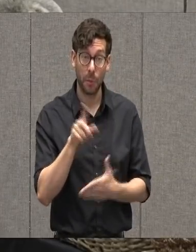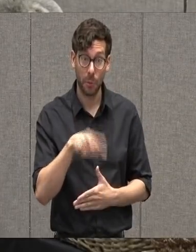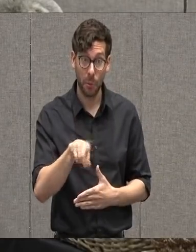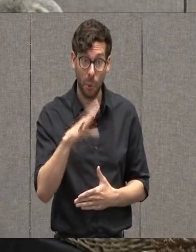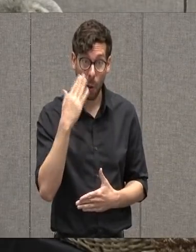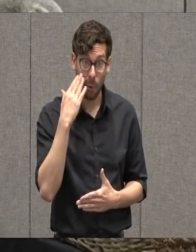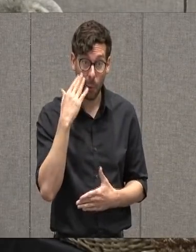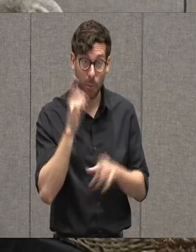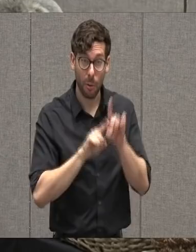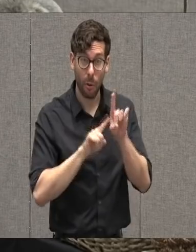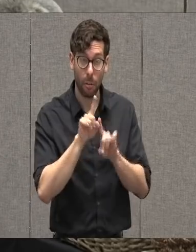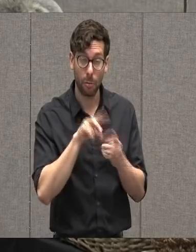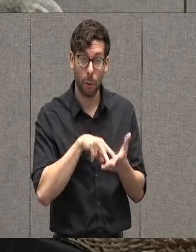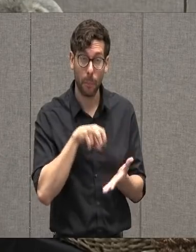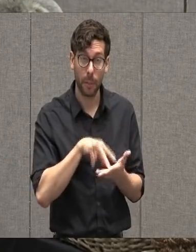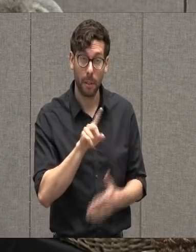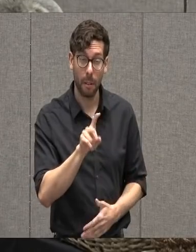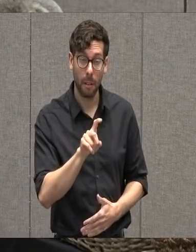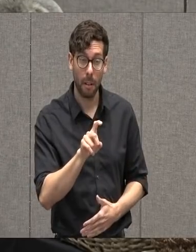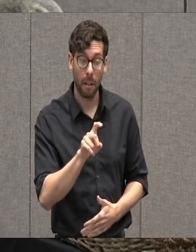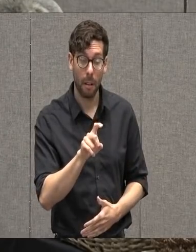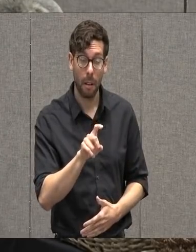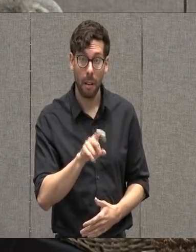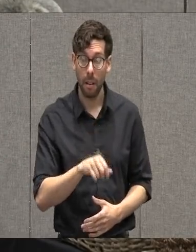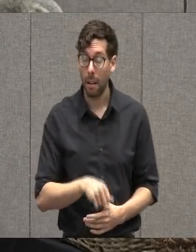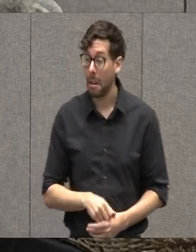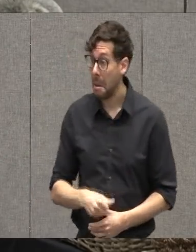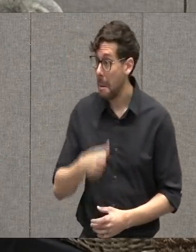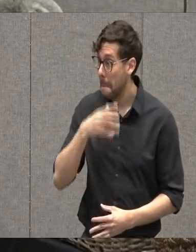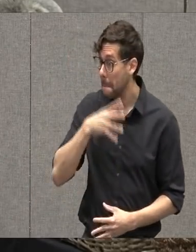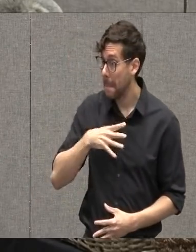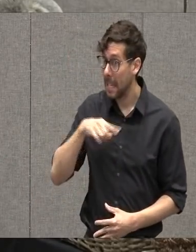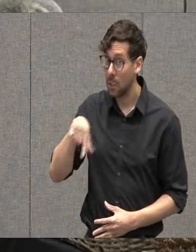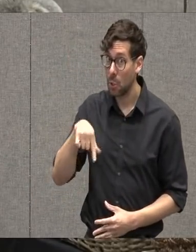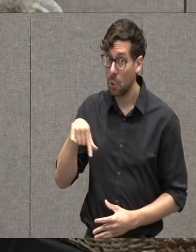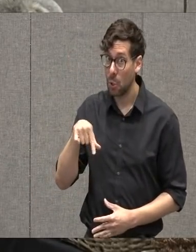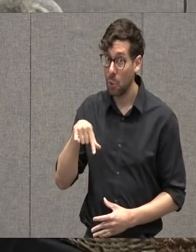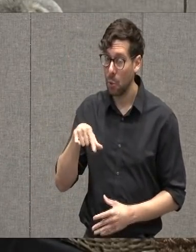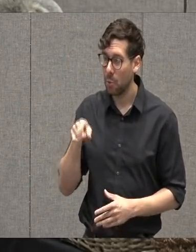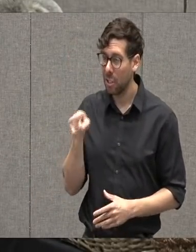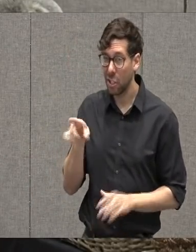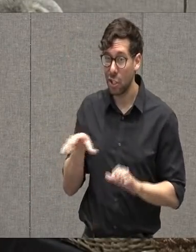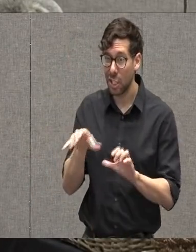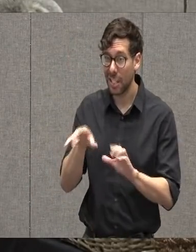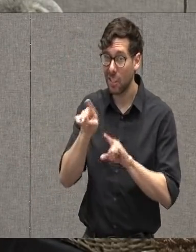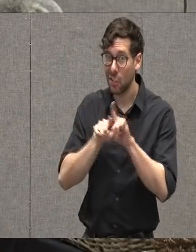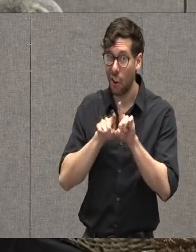Well, Miss Q did stars. I don't know what star jumps are though. Like jump?